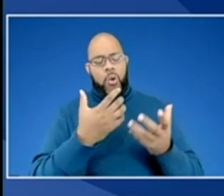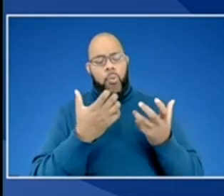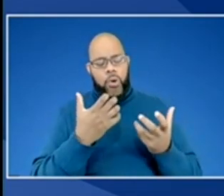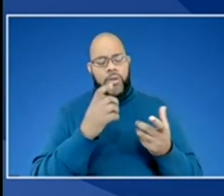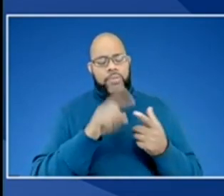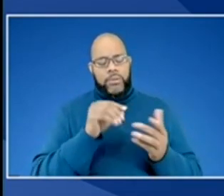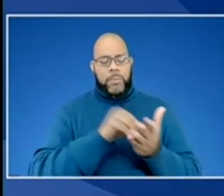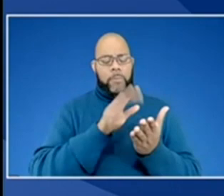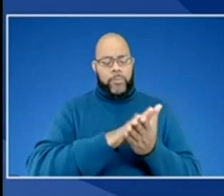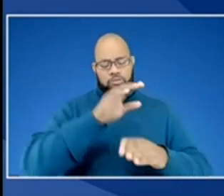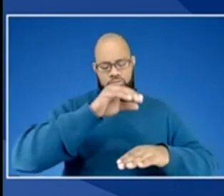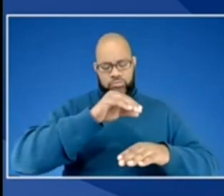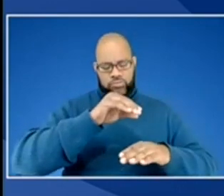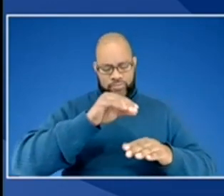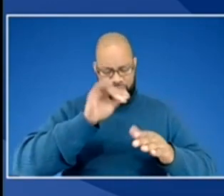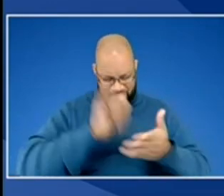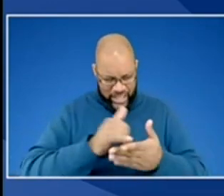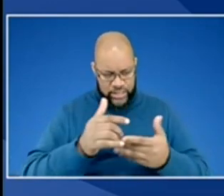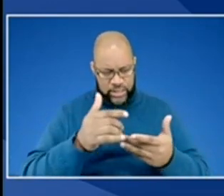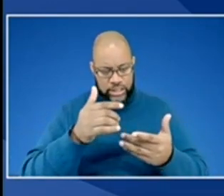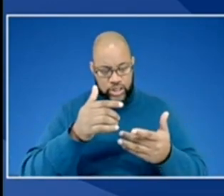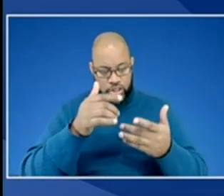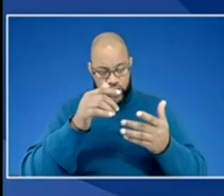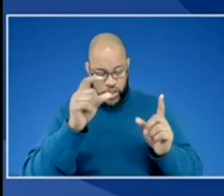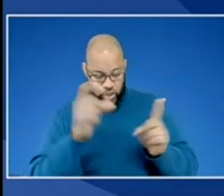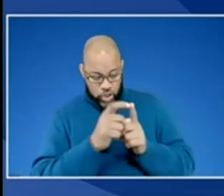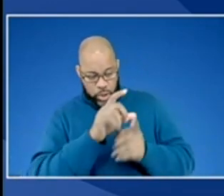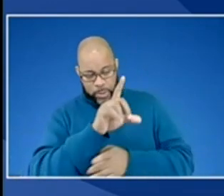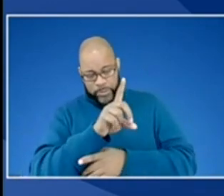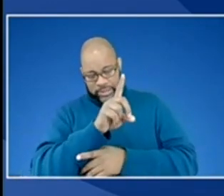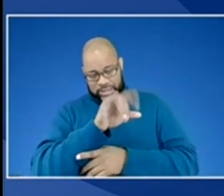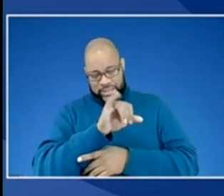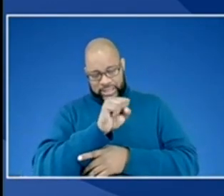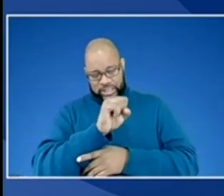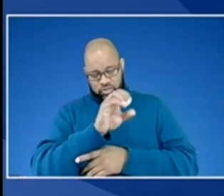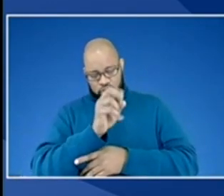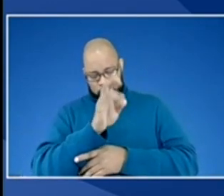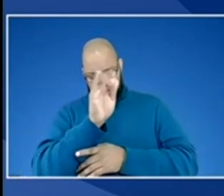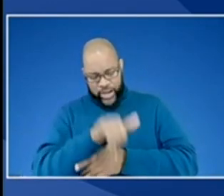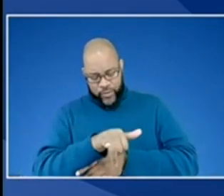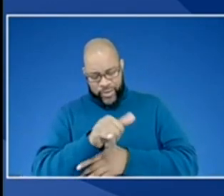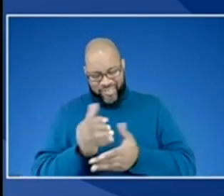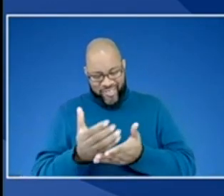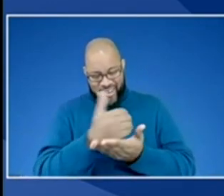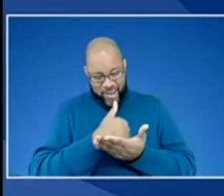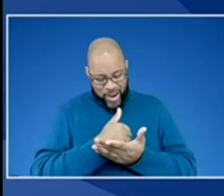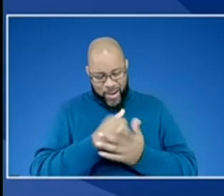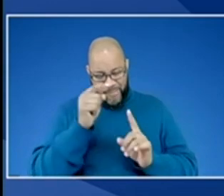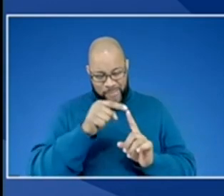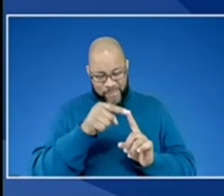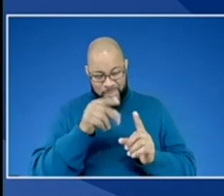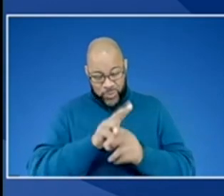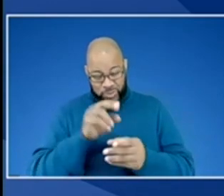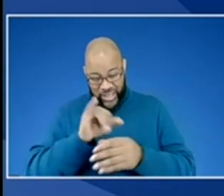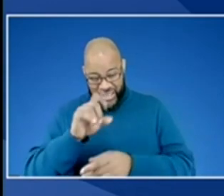record that the term discretionary income and the way it's used in the Income Driven Repayment Plans is very confusing